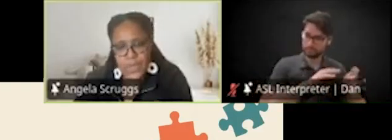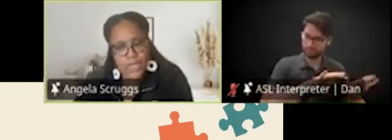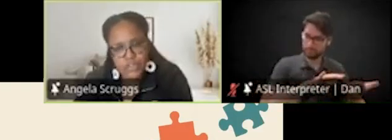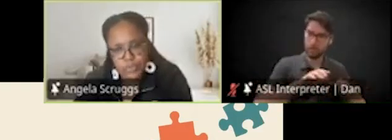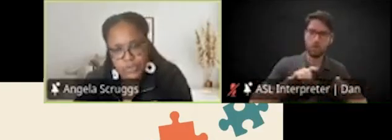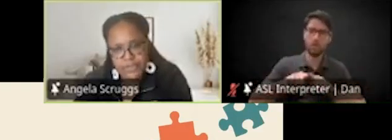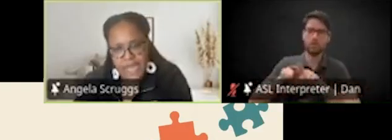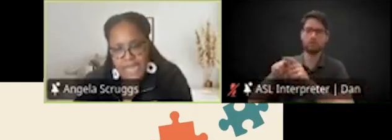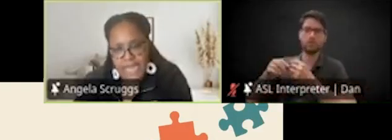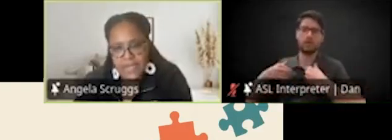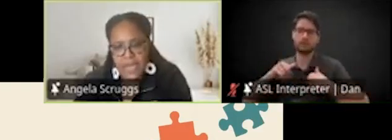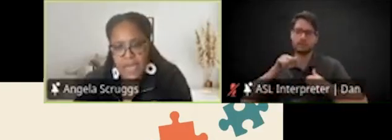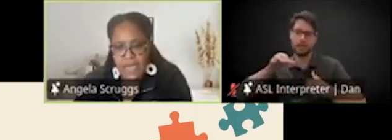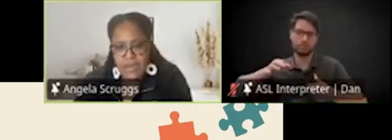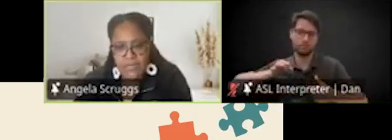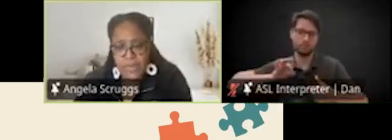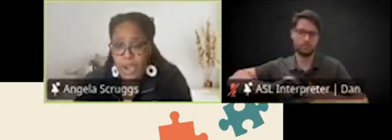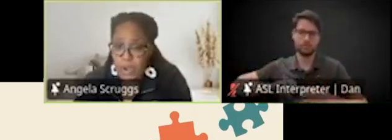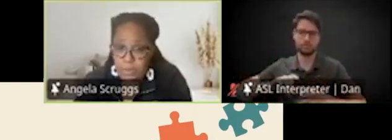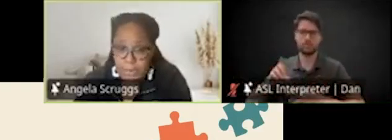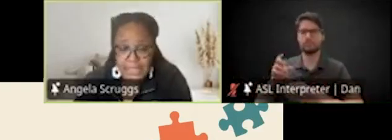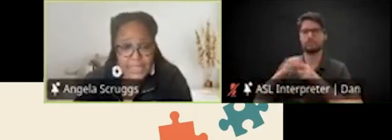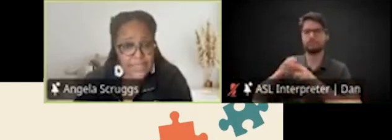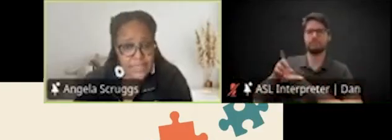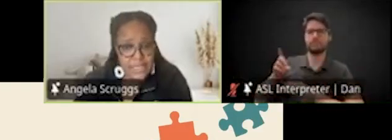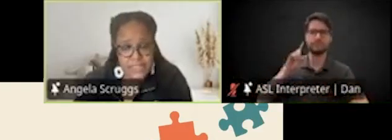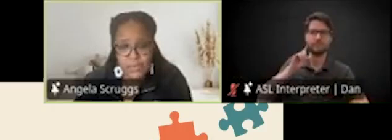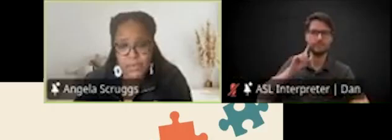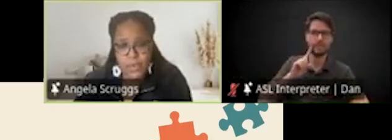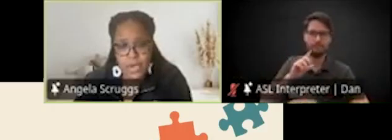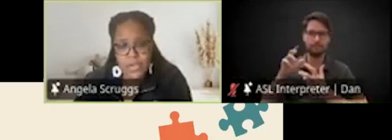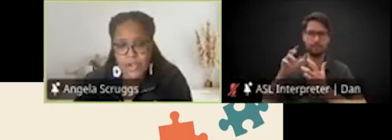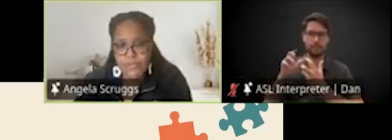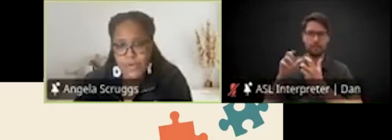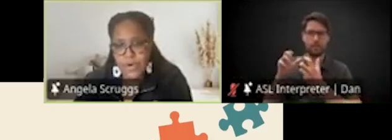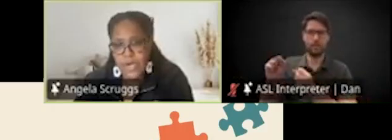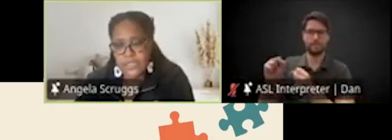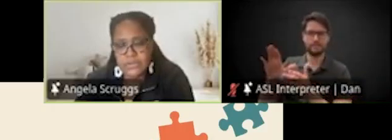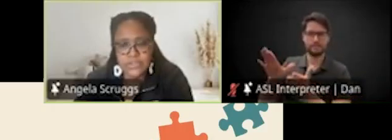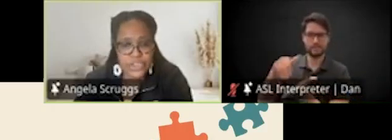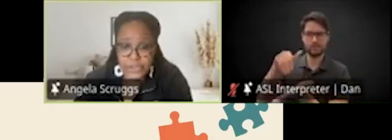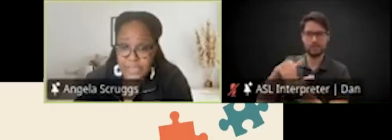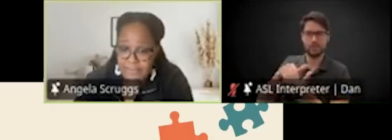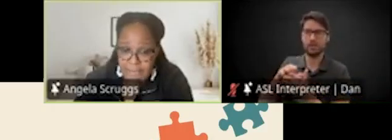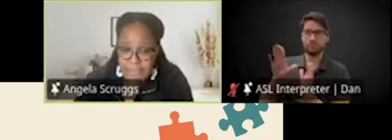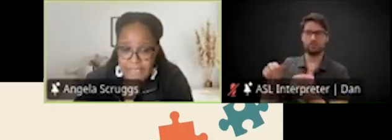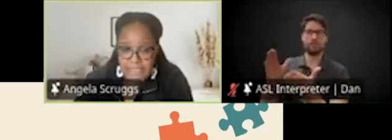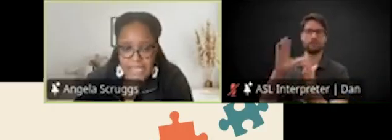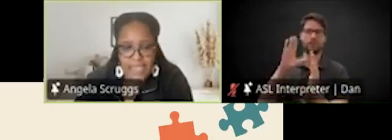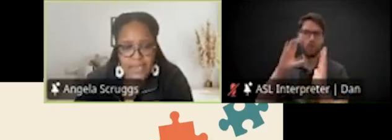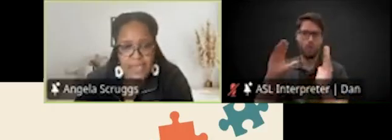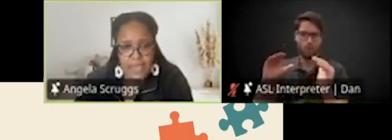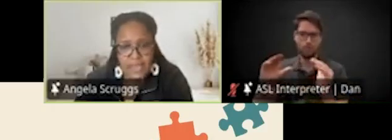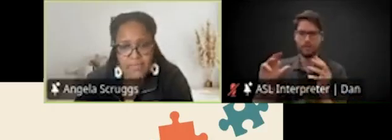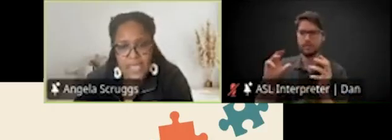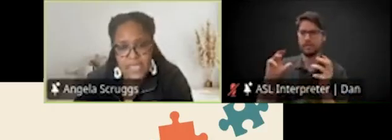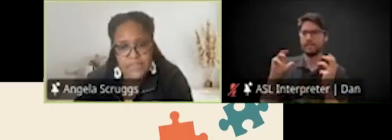where we also provide, um... hope, and healing, and support for children, and families, and, um...